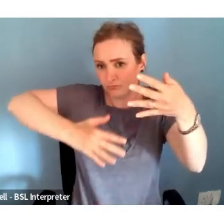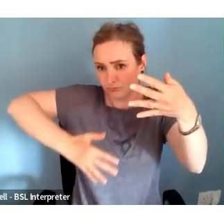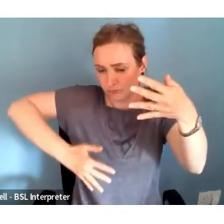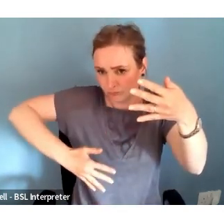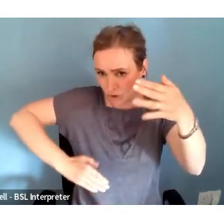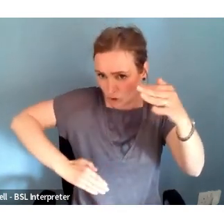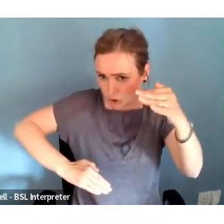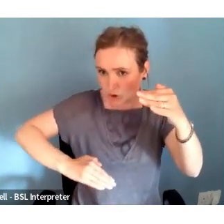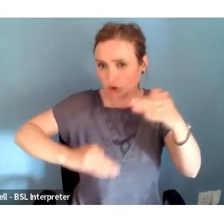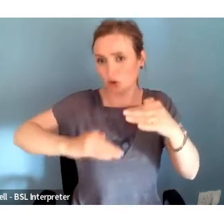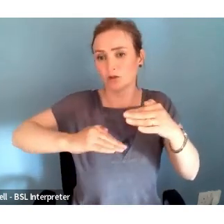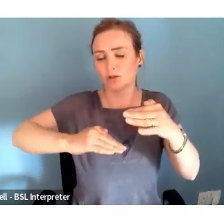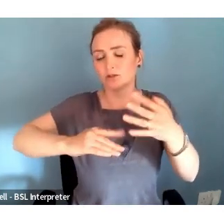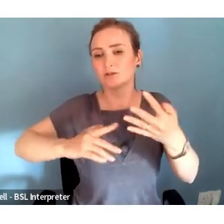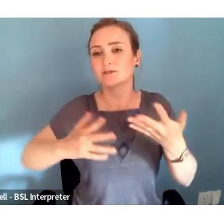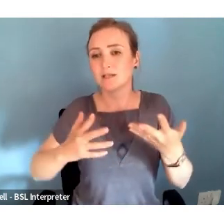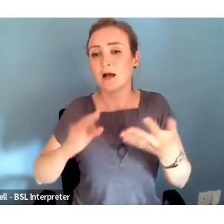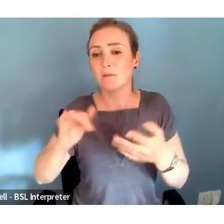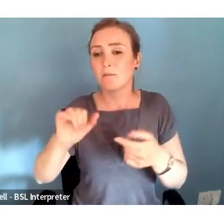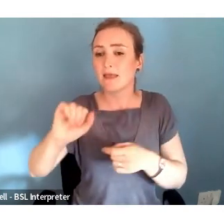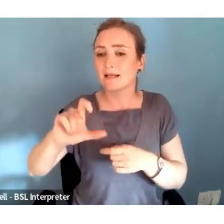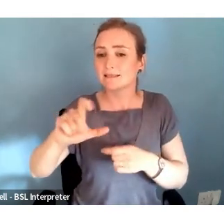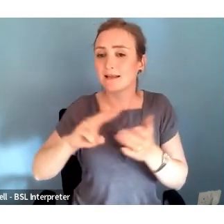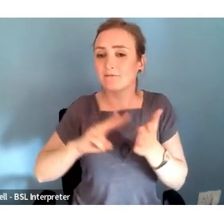not as impressive as you want it to be because they have been dis